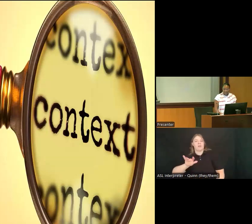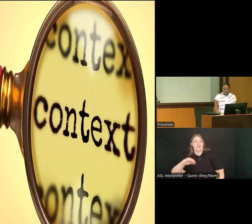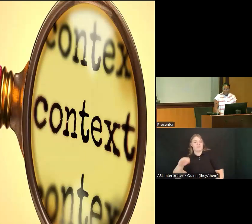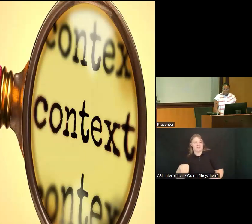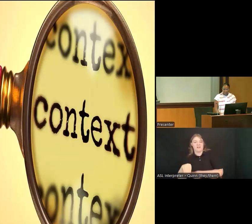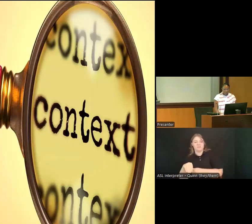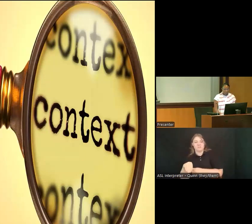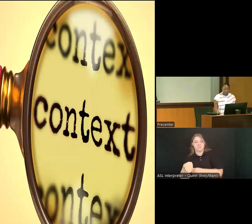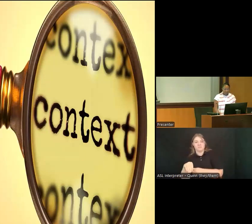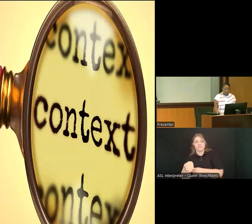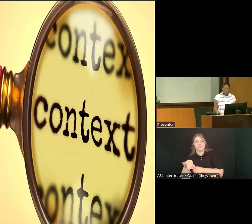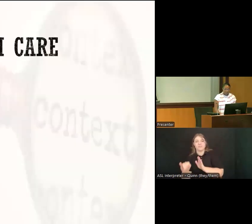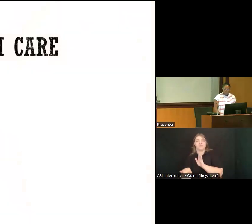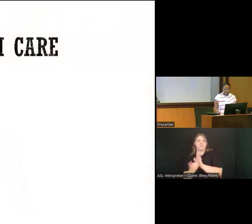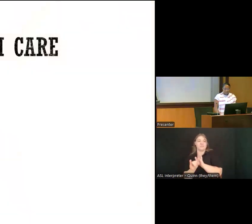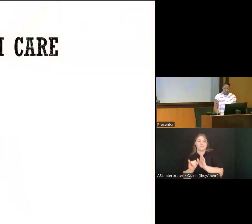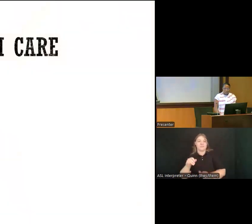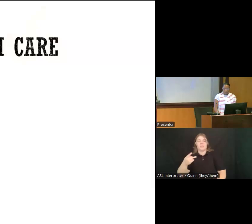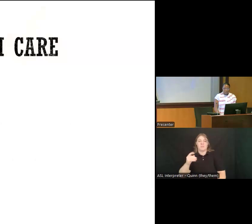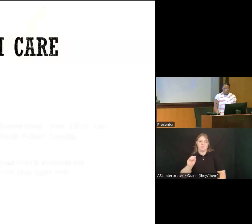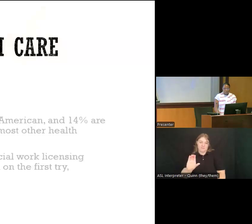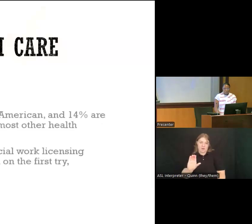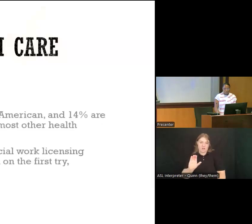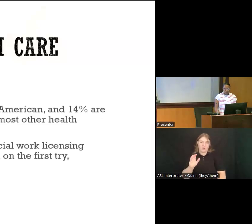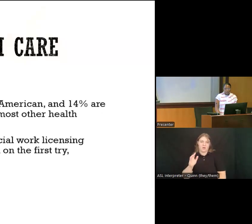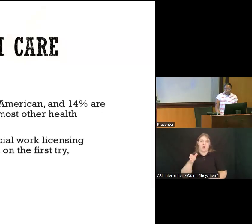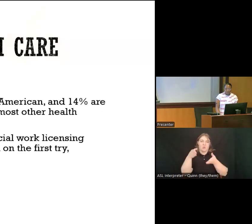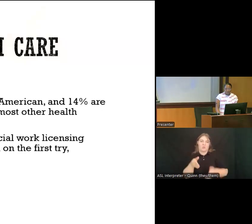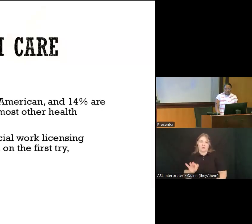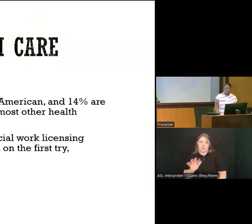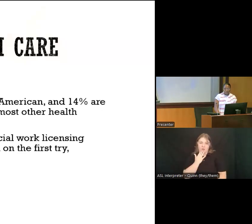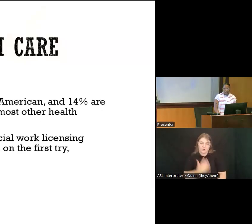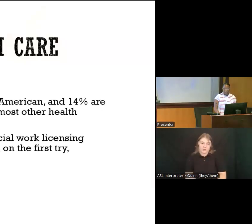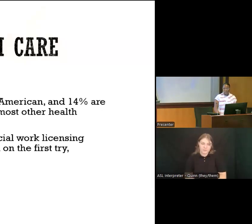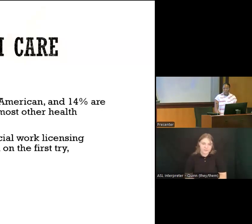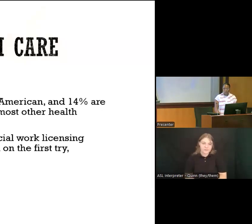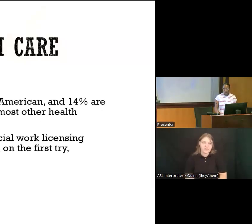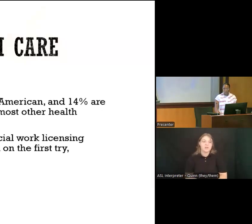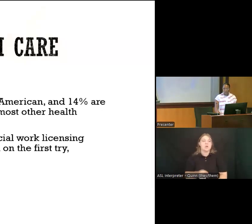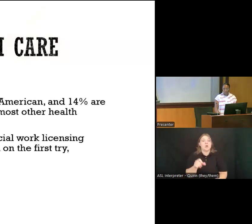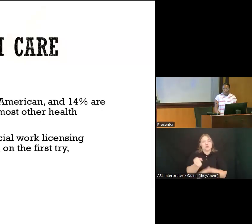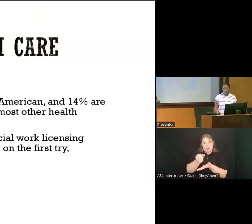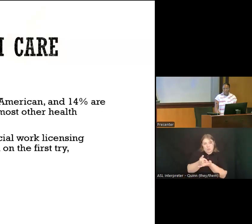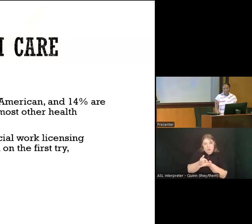as a person of color when we look at Social Work specifically Social Work typically does